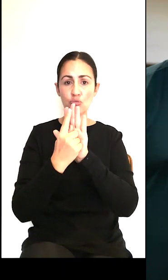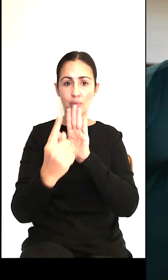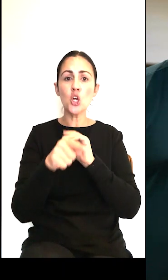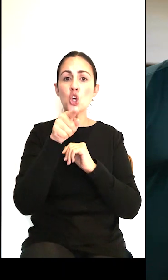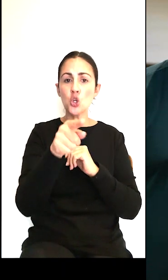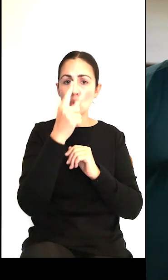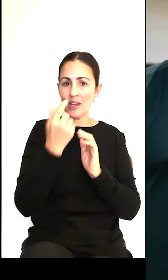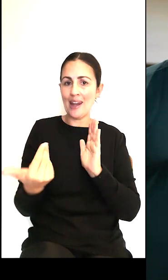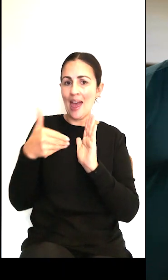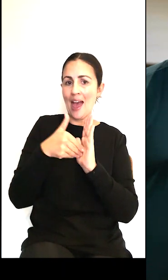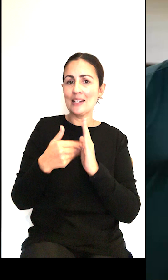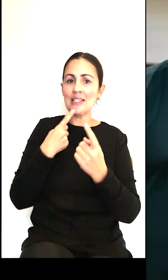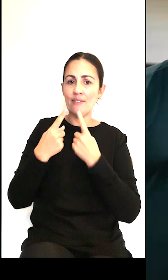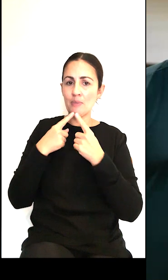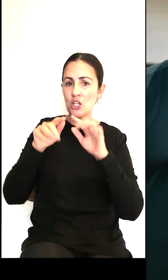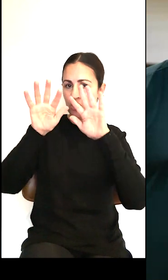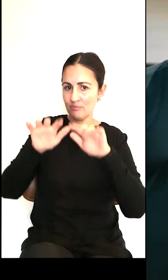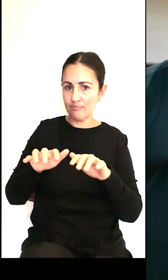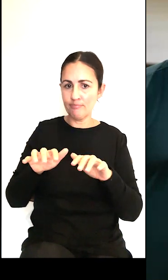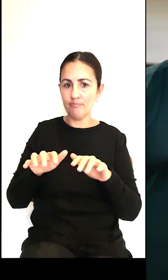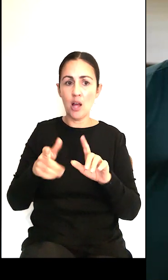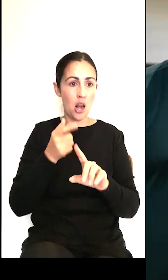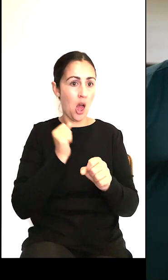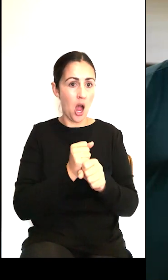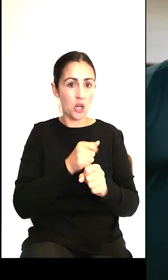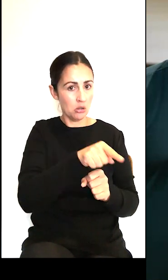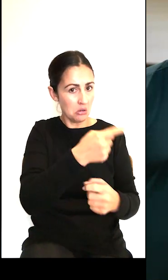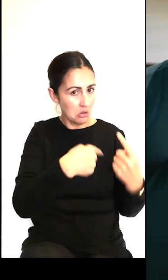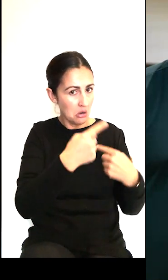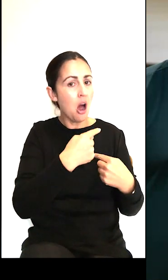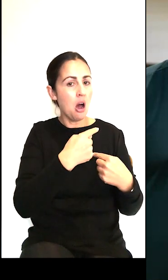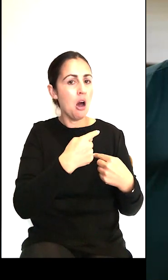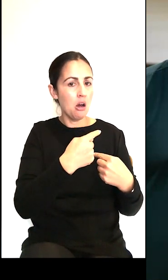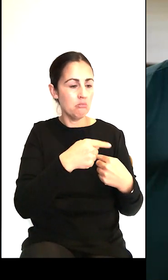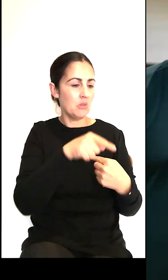such as an advance care plan. So I guess this means two-fold. It either means if